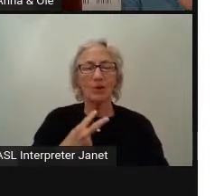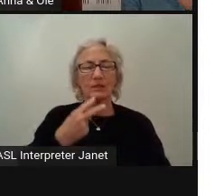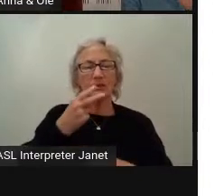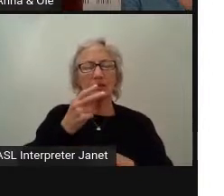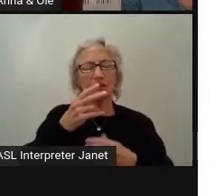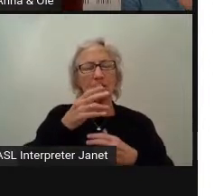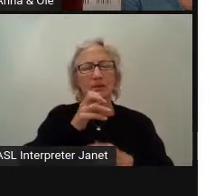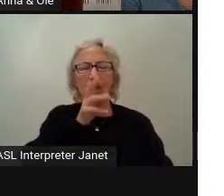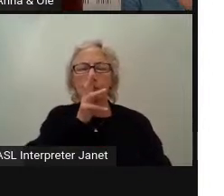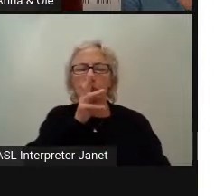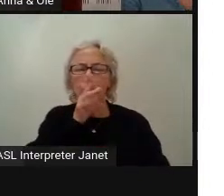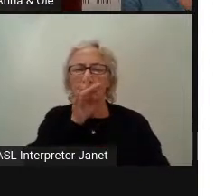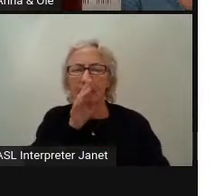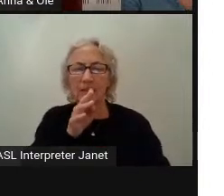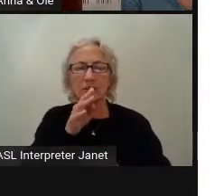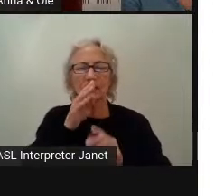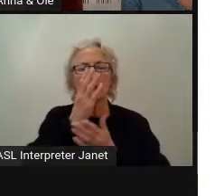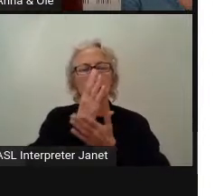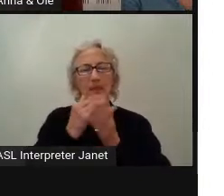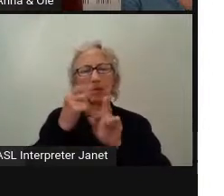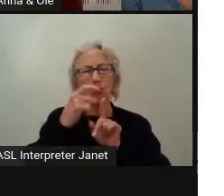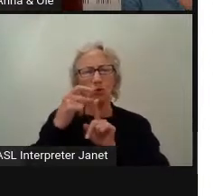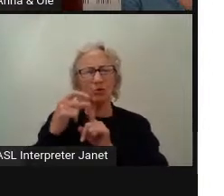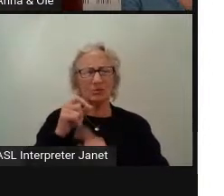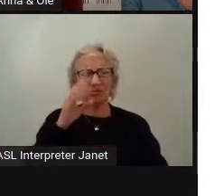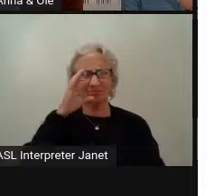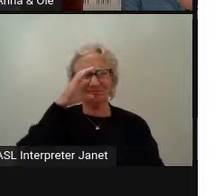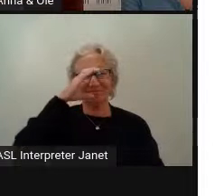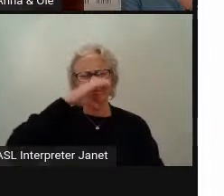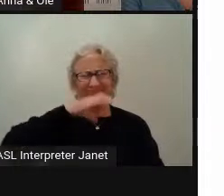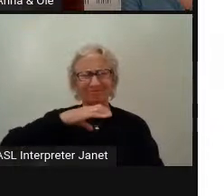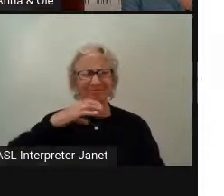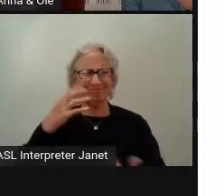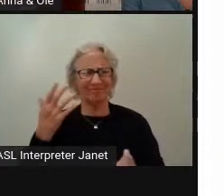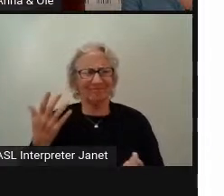and there are different voices . For instance we have a Danish